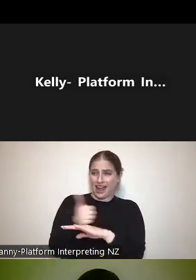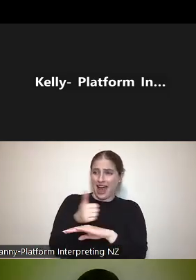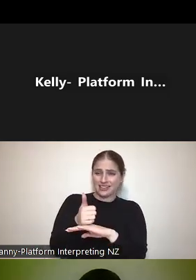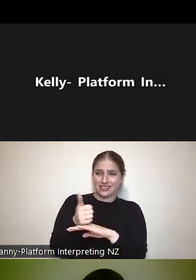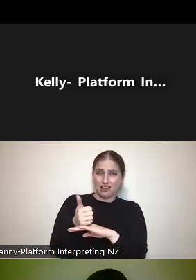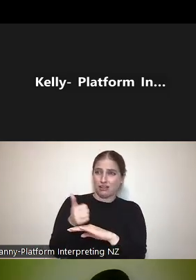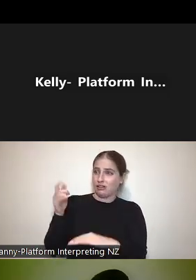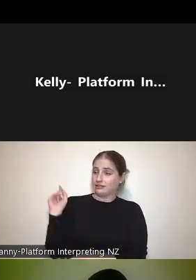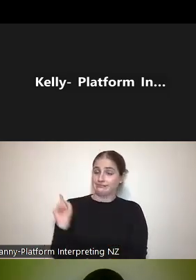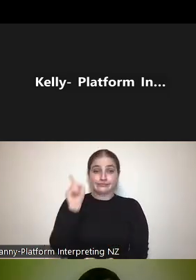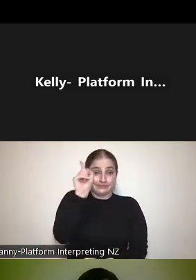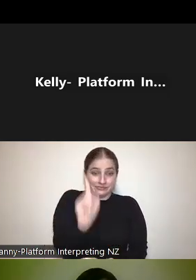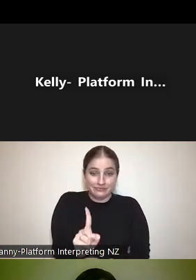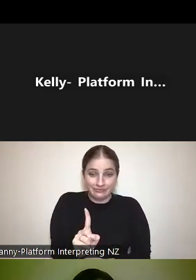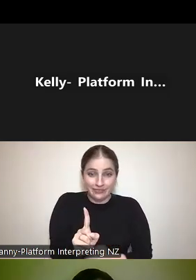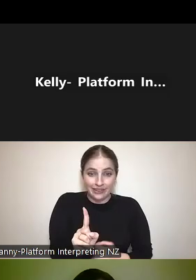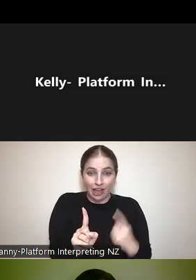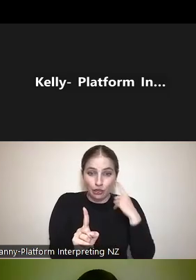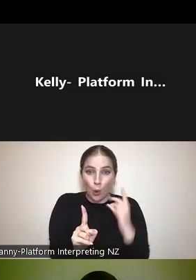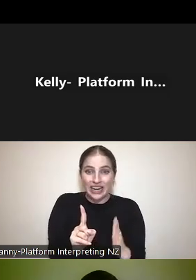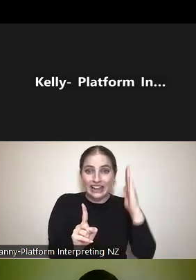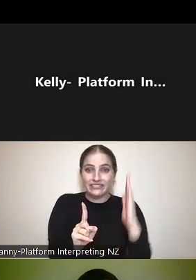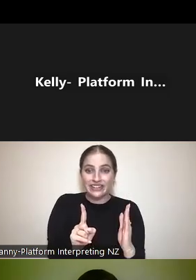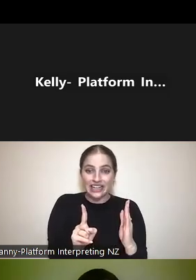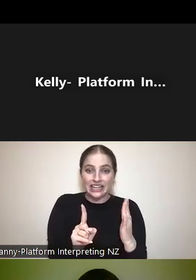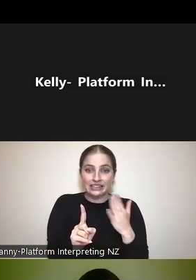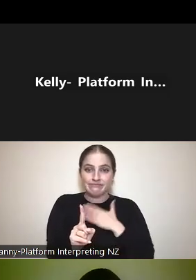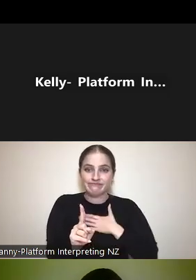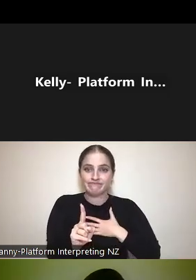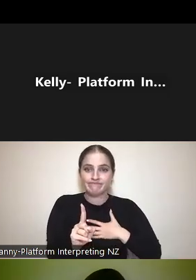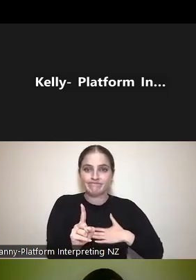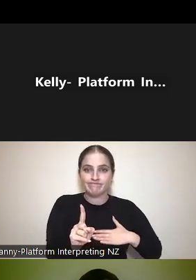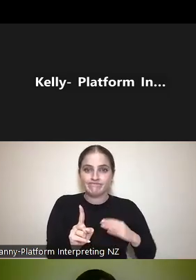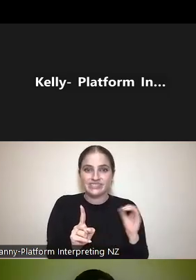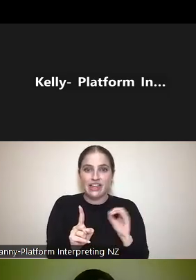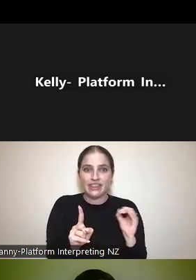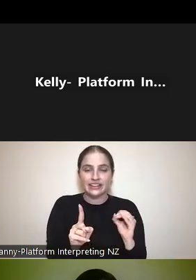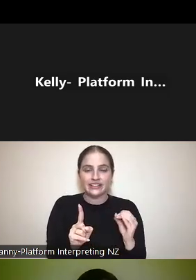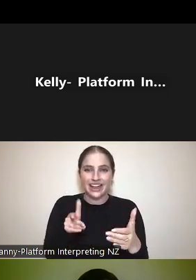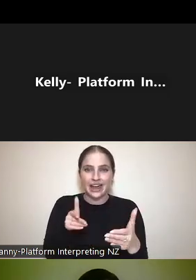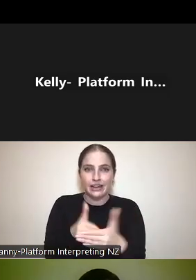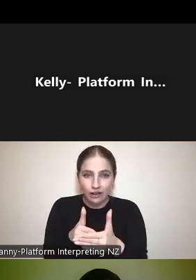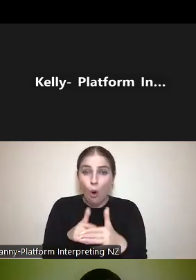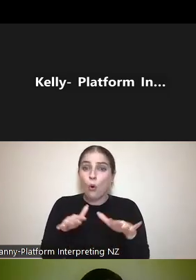and they thought that there was a lift, and there isn't. Or your audience member coming and